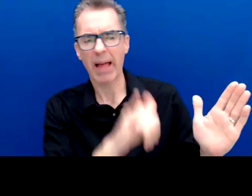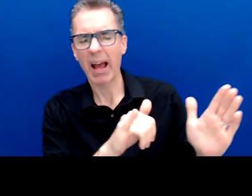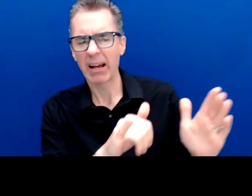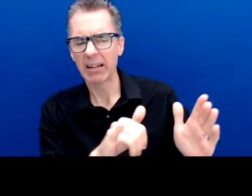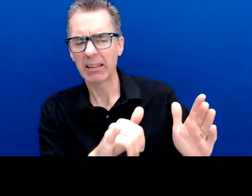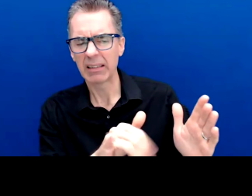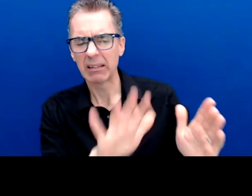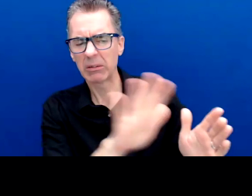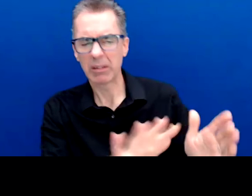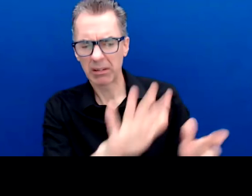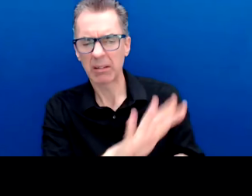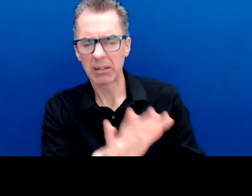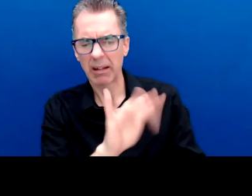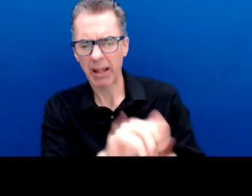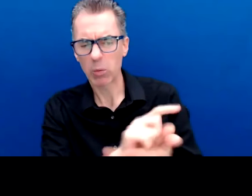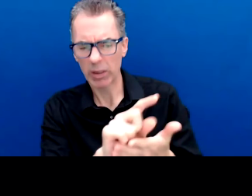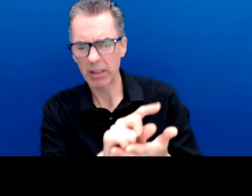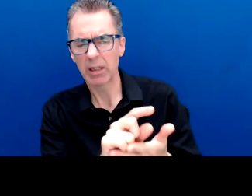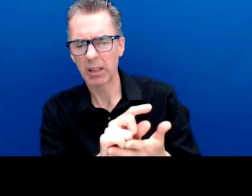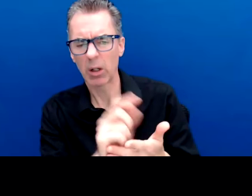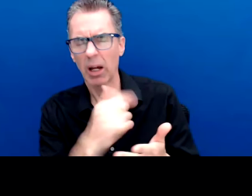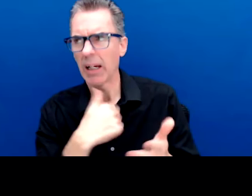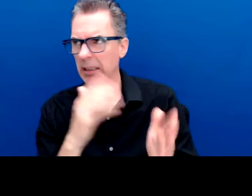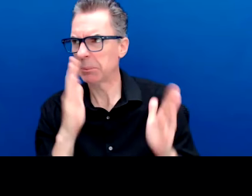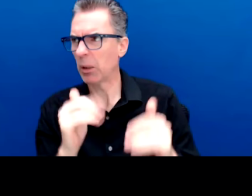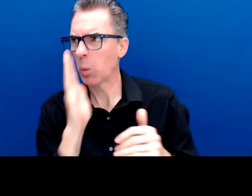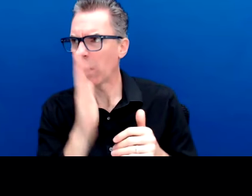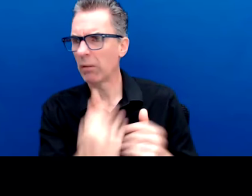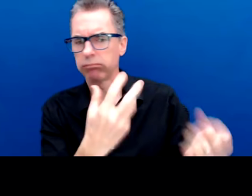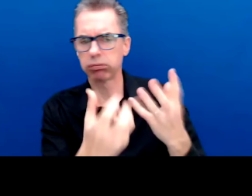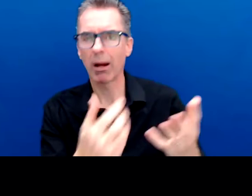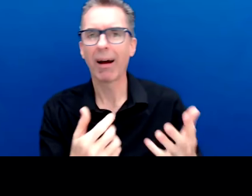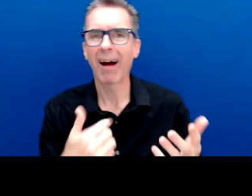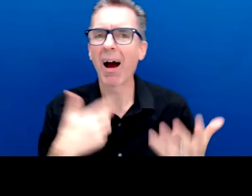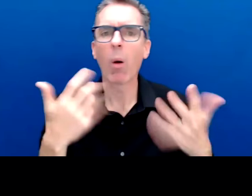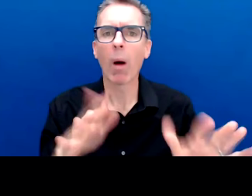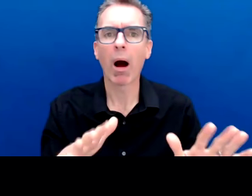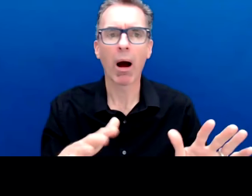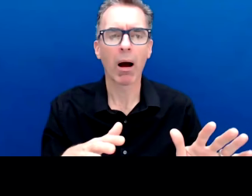and we can be prepared for those, instead of them just coming in multiple ways in the semester.